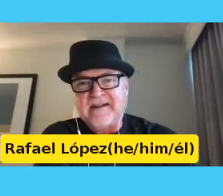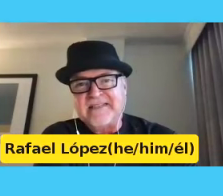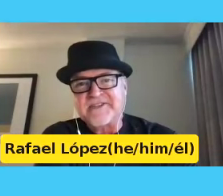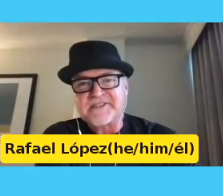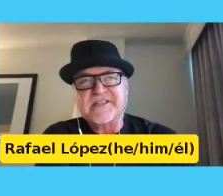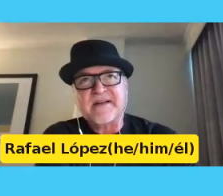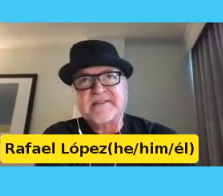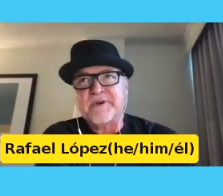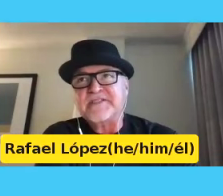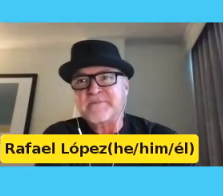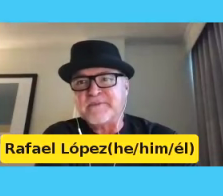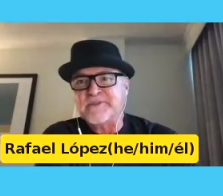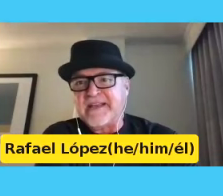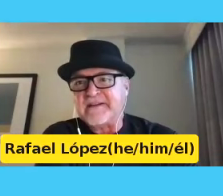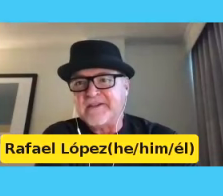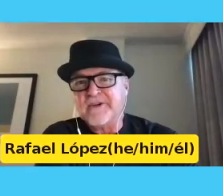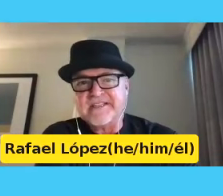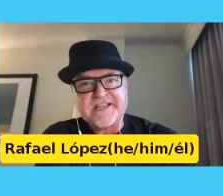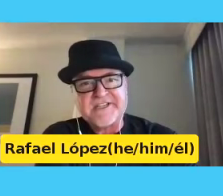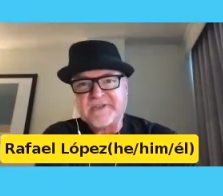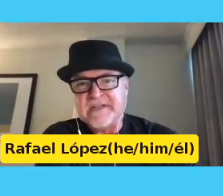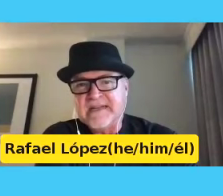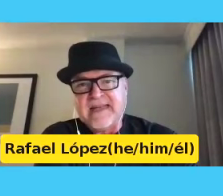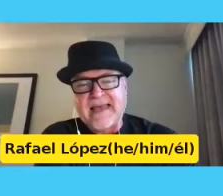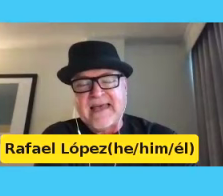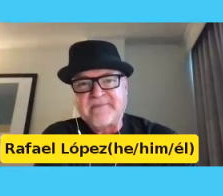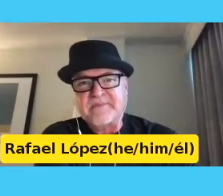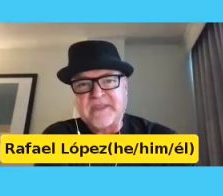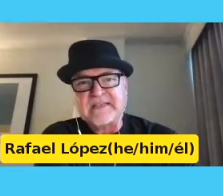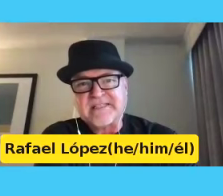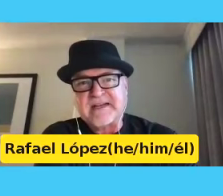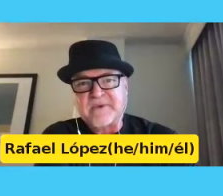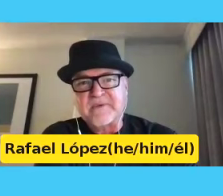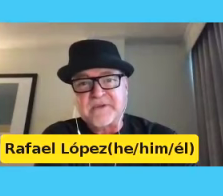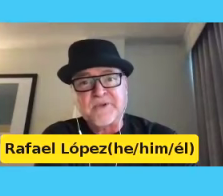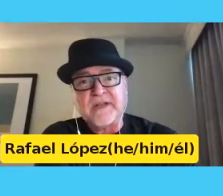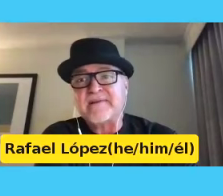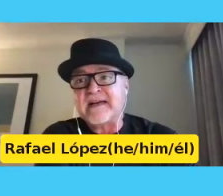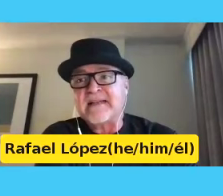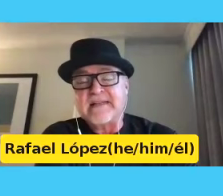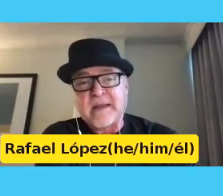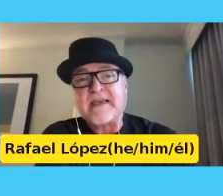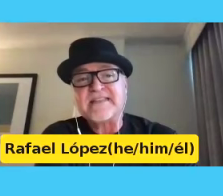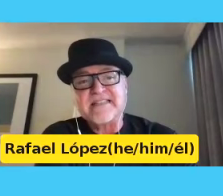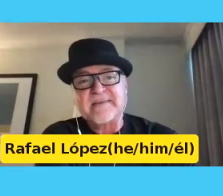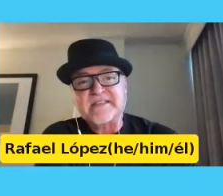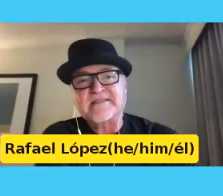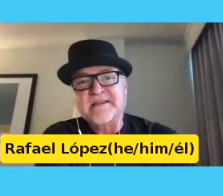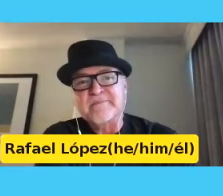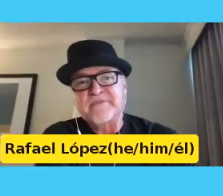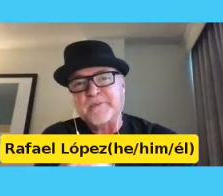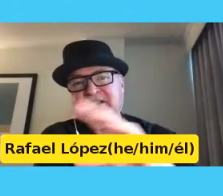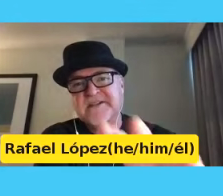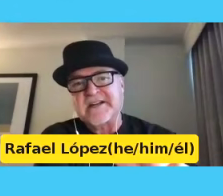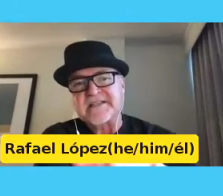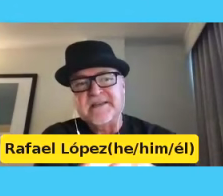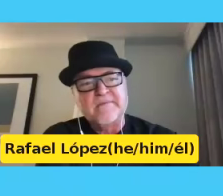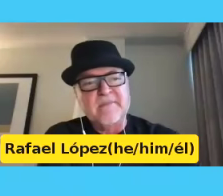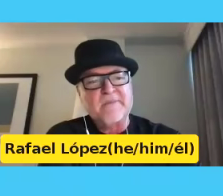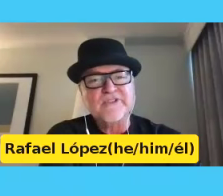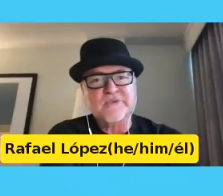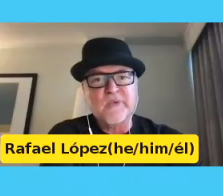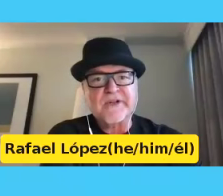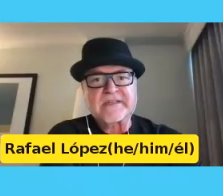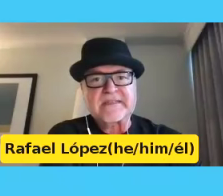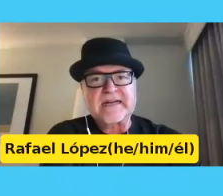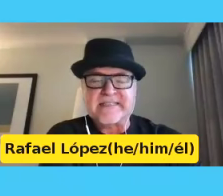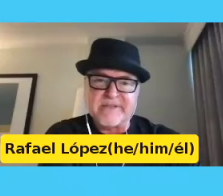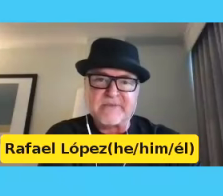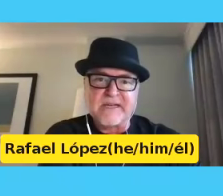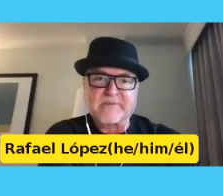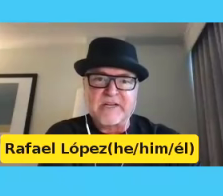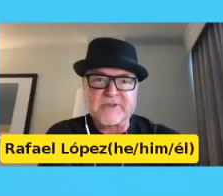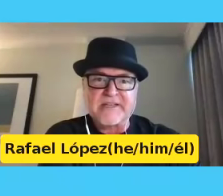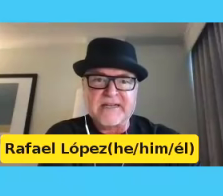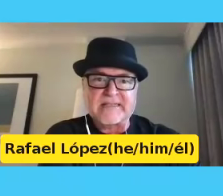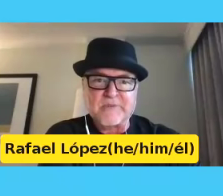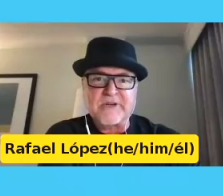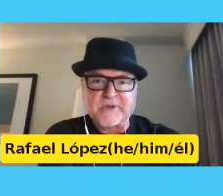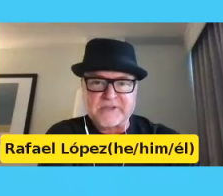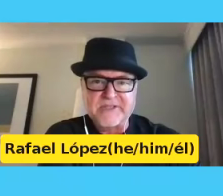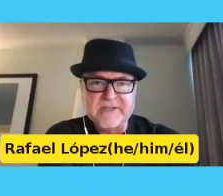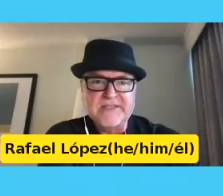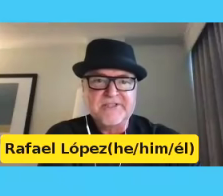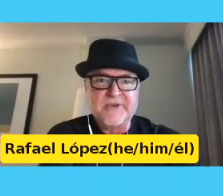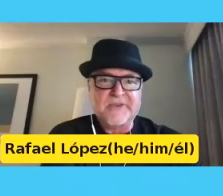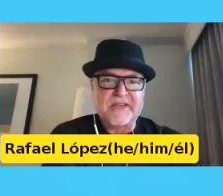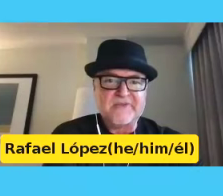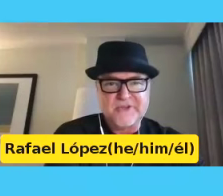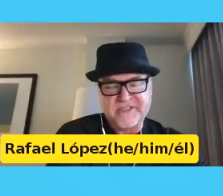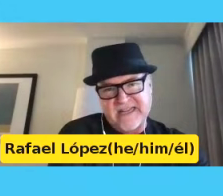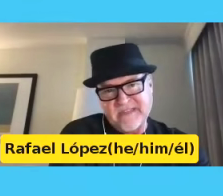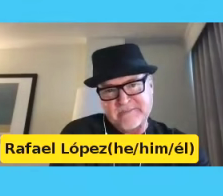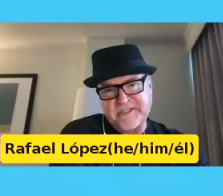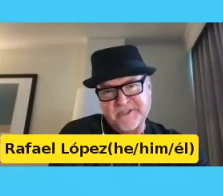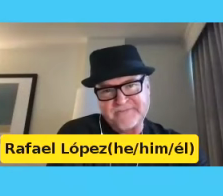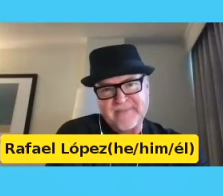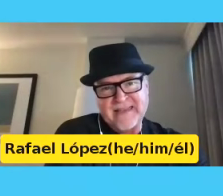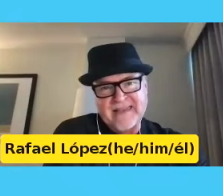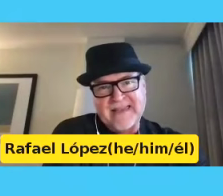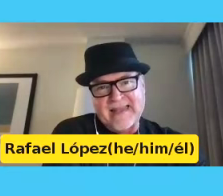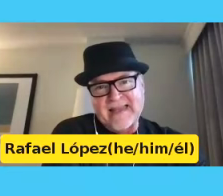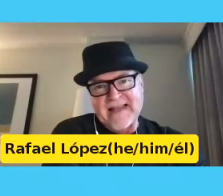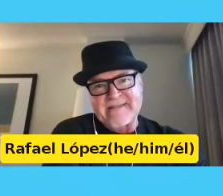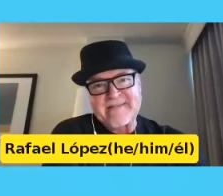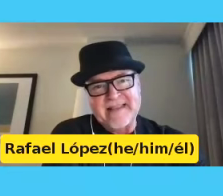bring communities together. No doubt. Last picture. So yes. You too, if you want to, you can create maybe something beautiful. So I encourage you to do anything with your community, whether it's in a small scale or bigger scale, inside your community, inside your school,